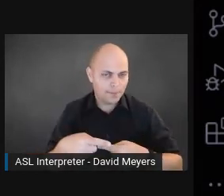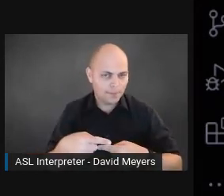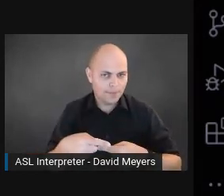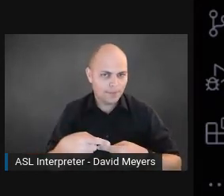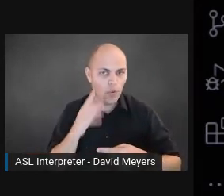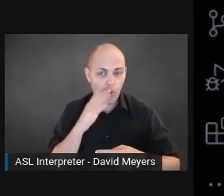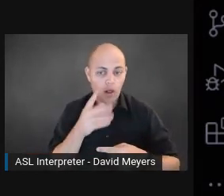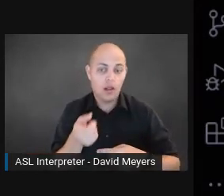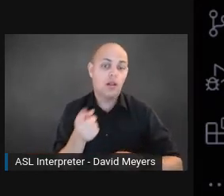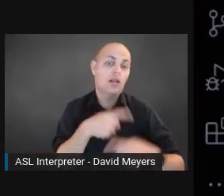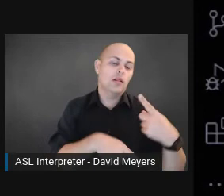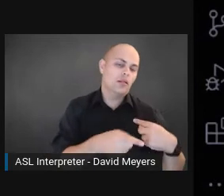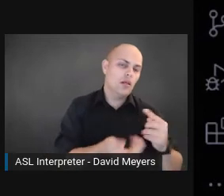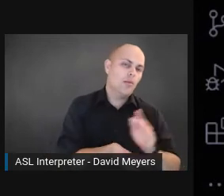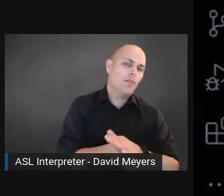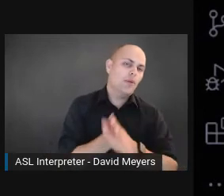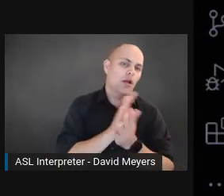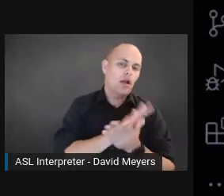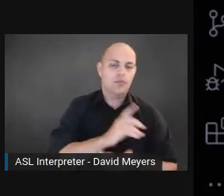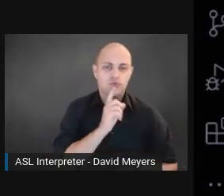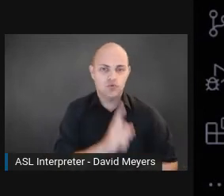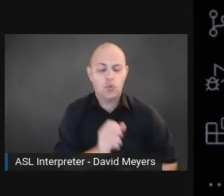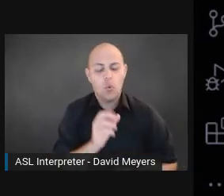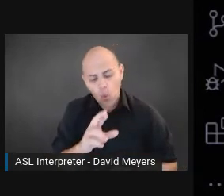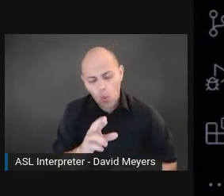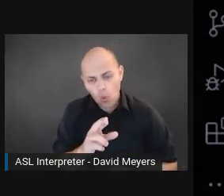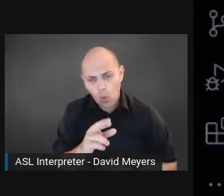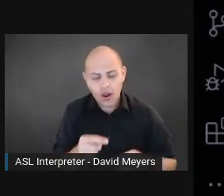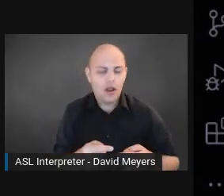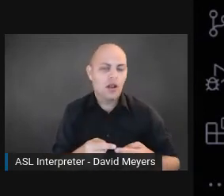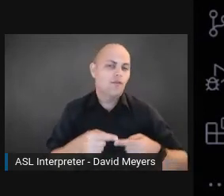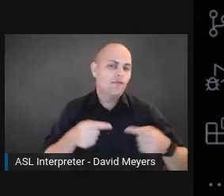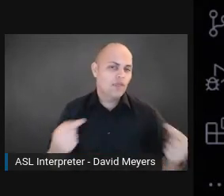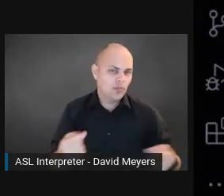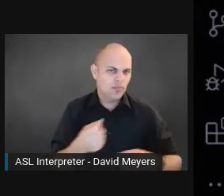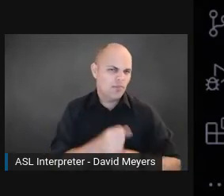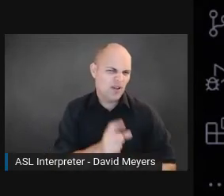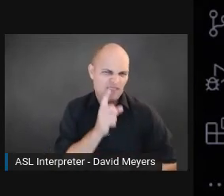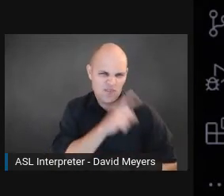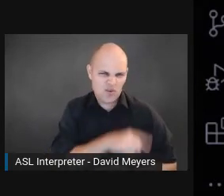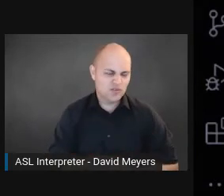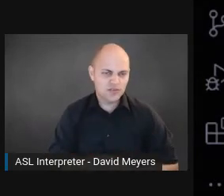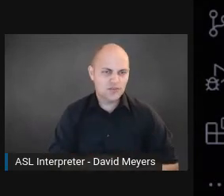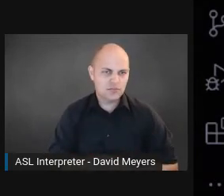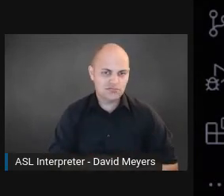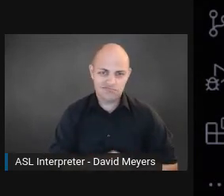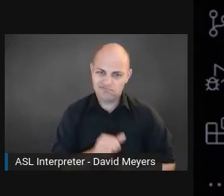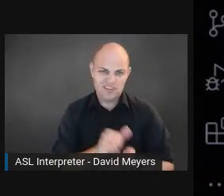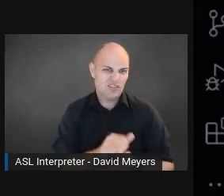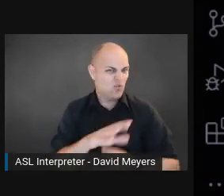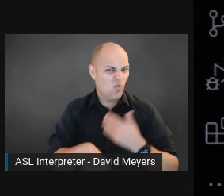Or we are going to switch it around to make it false. That's all of the JavaScript.